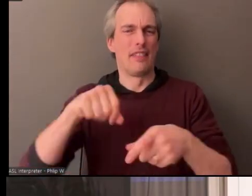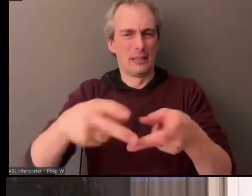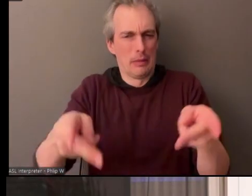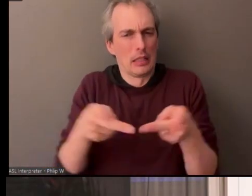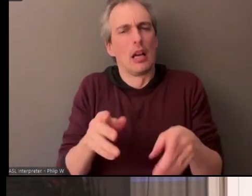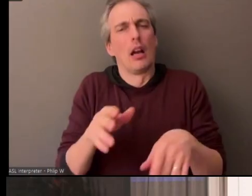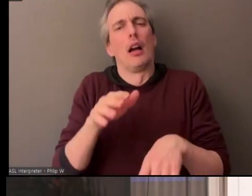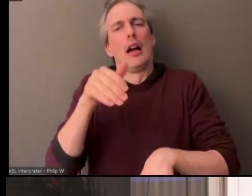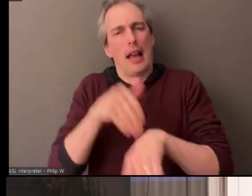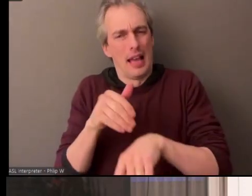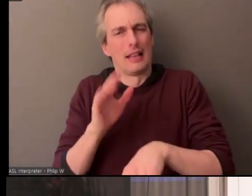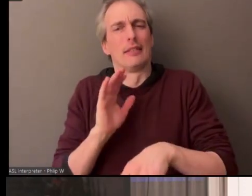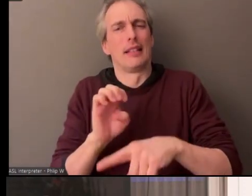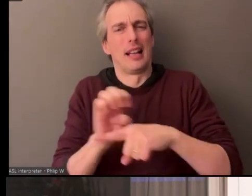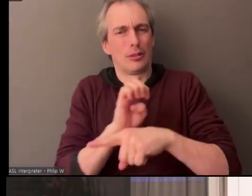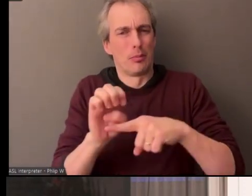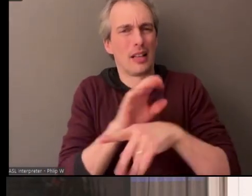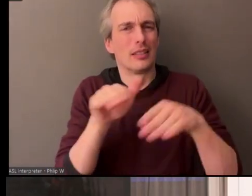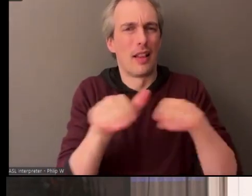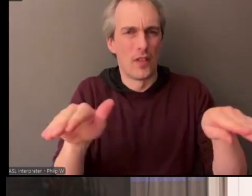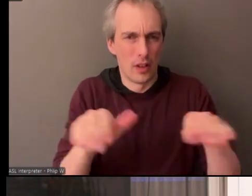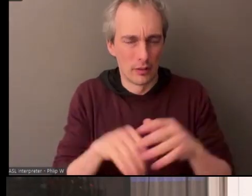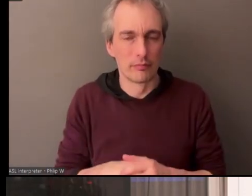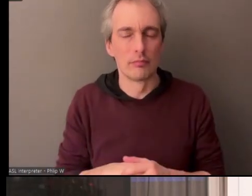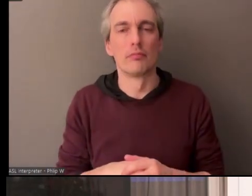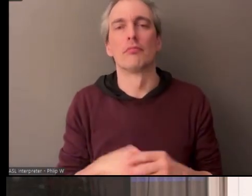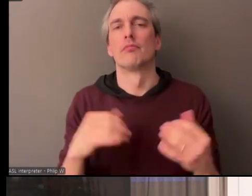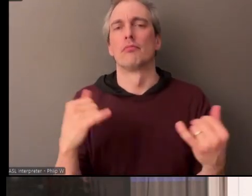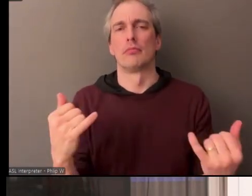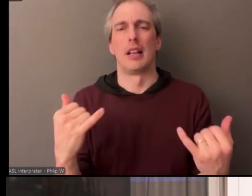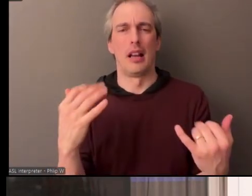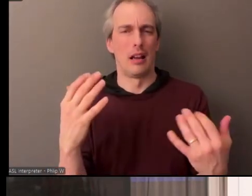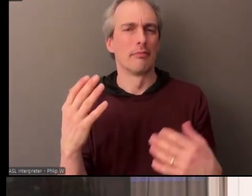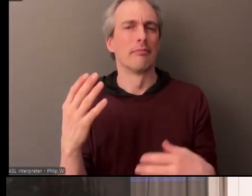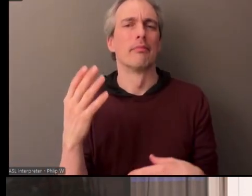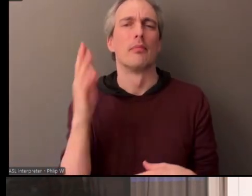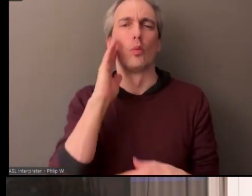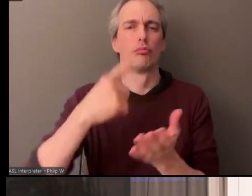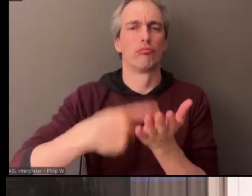and how to turn every Jira ticket into your accessibility policy.